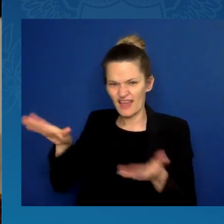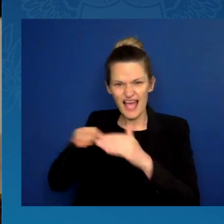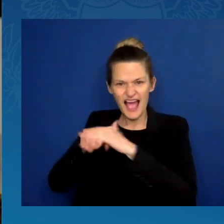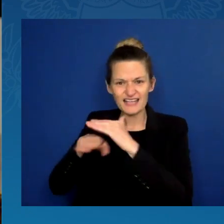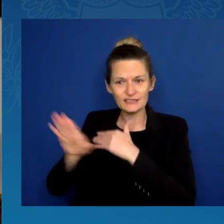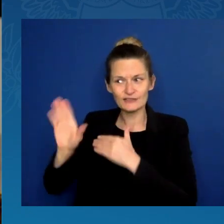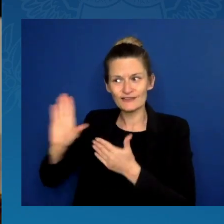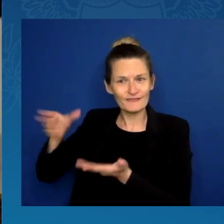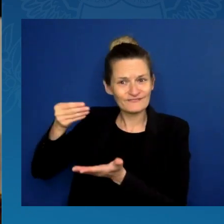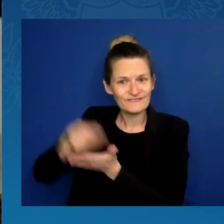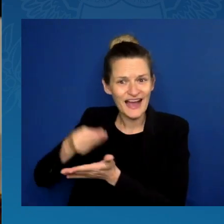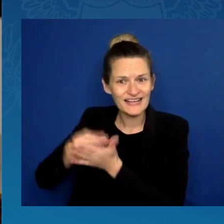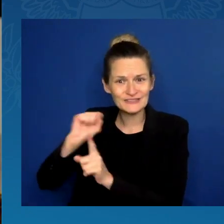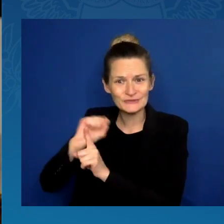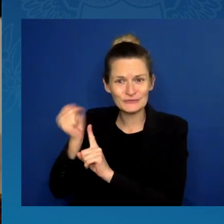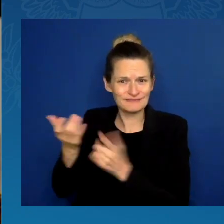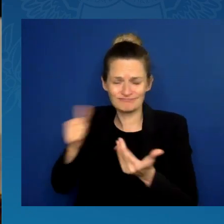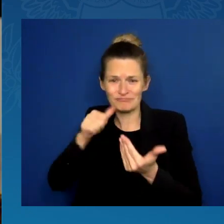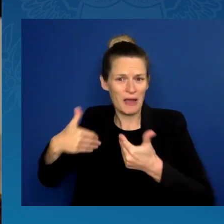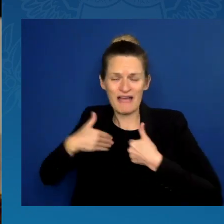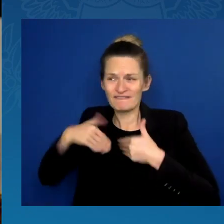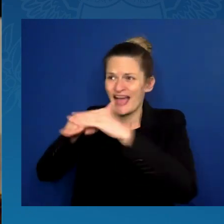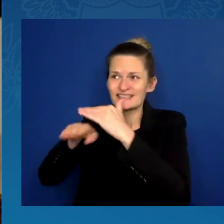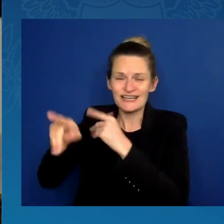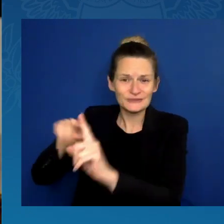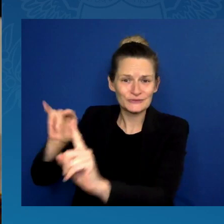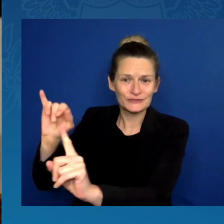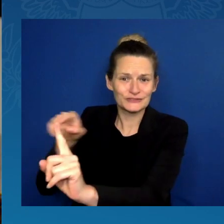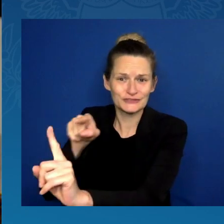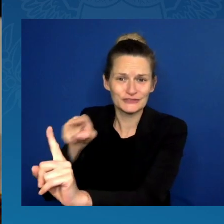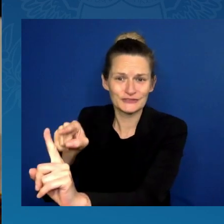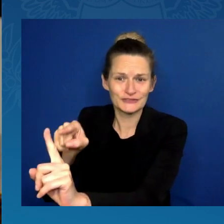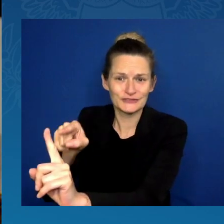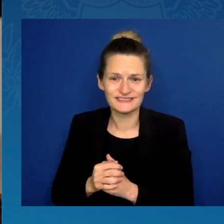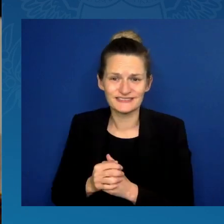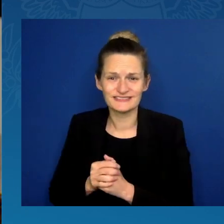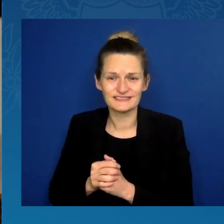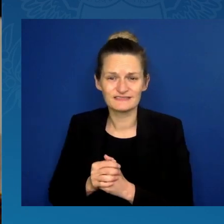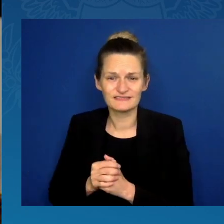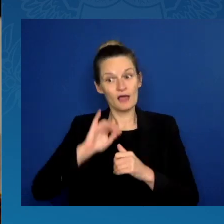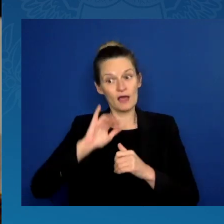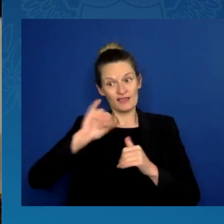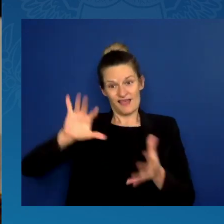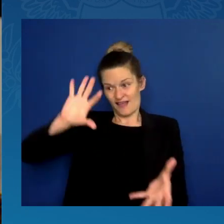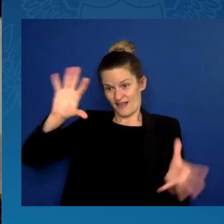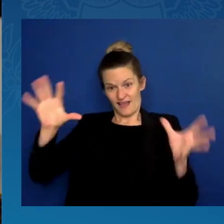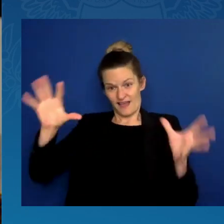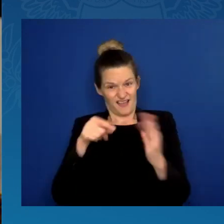We look at the fact -- the fact that there has been, we believe, targeted misinformation and disinformation